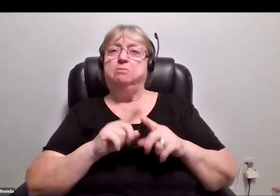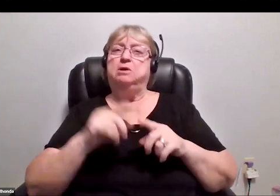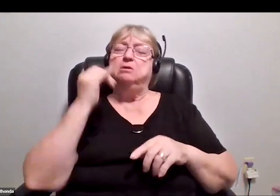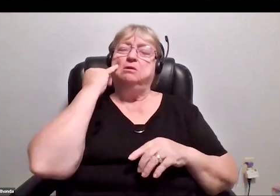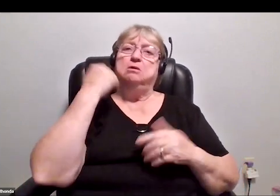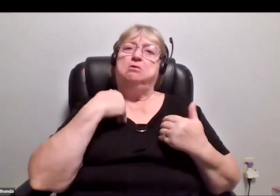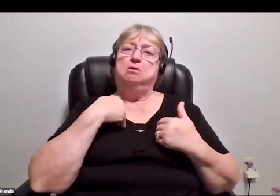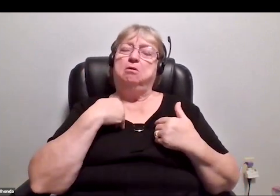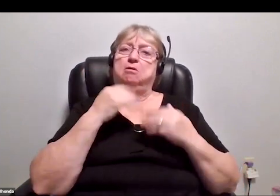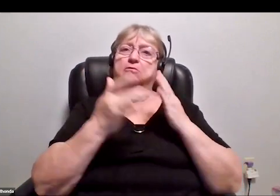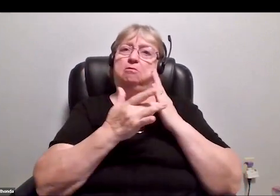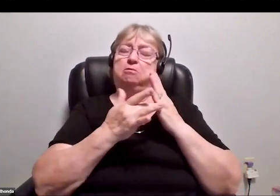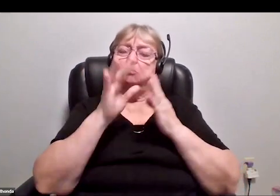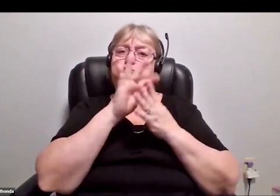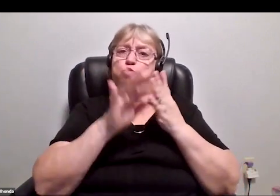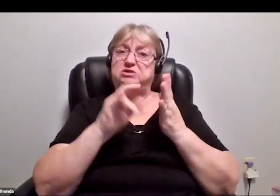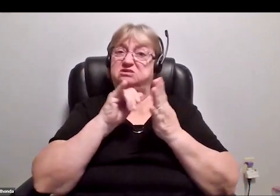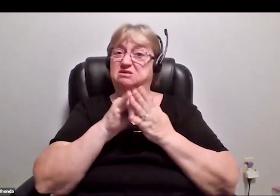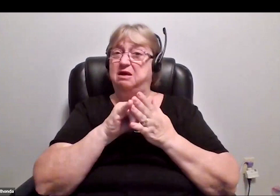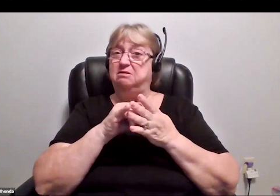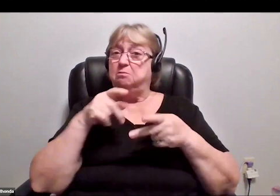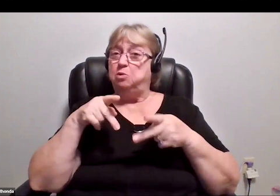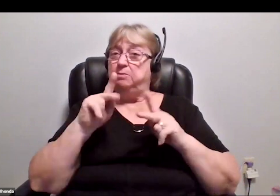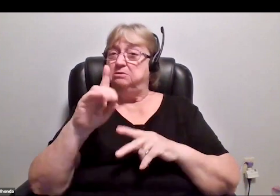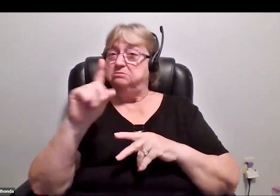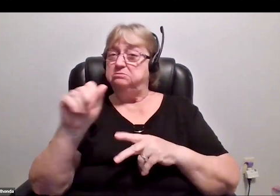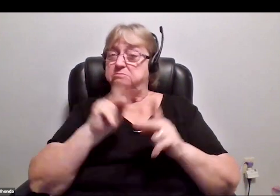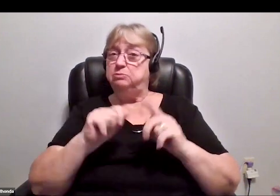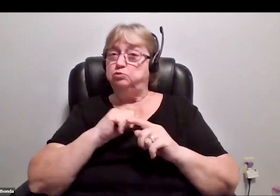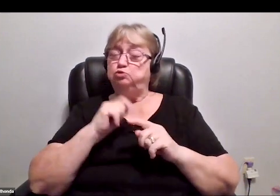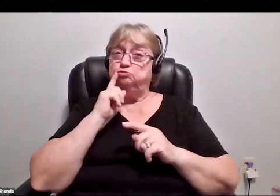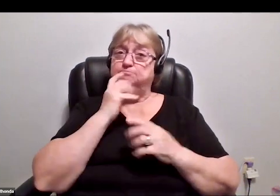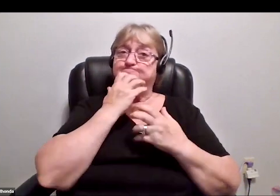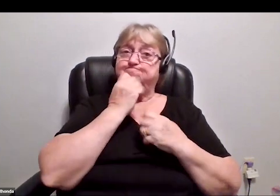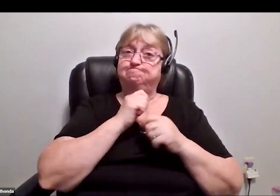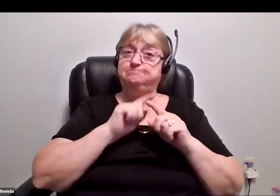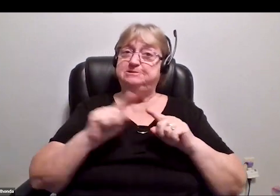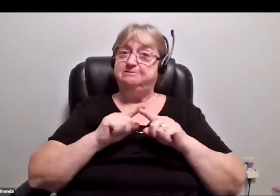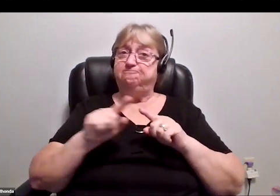to value different modalities and think about how to bend the world